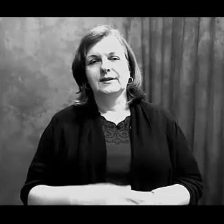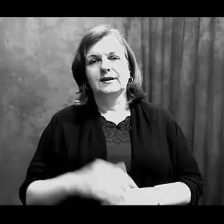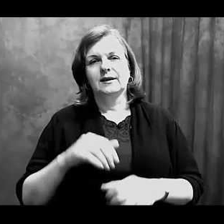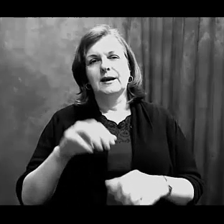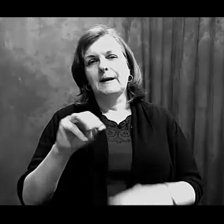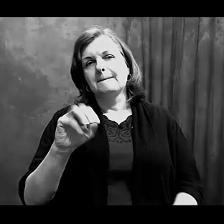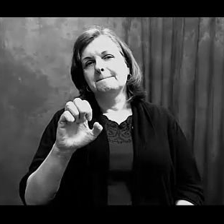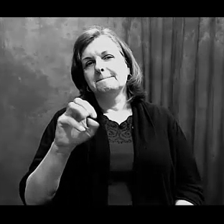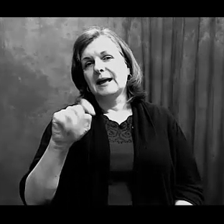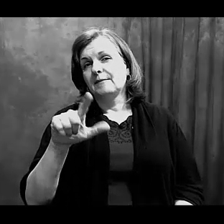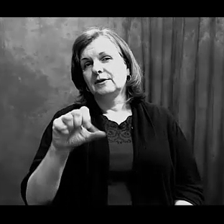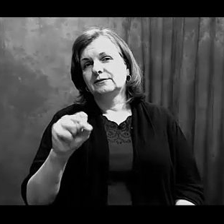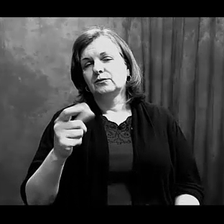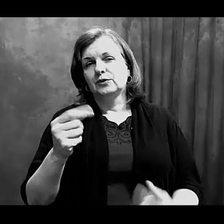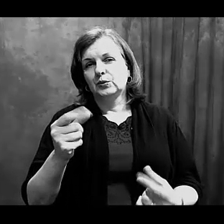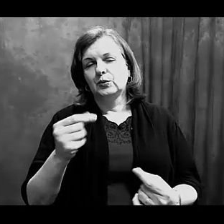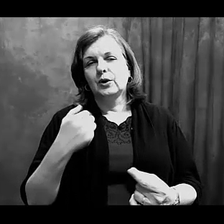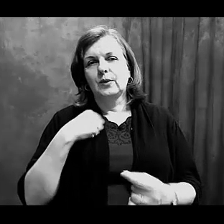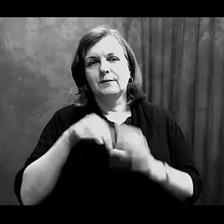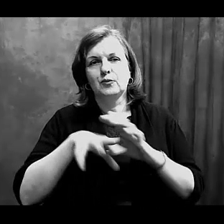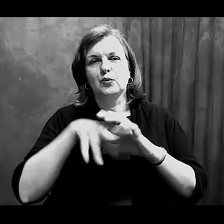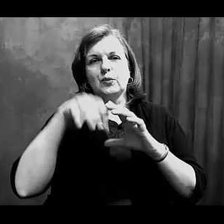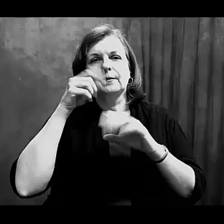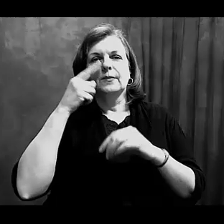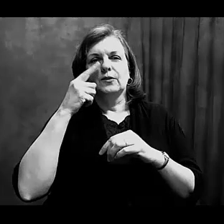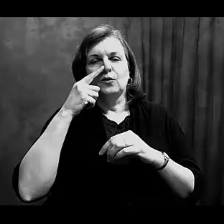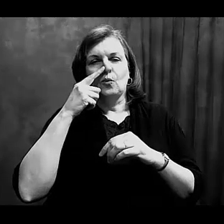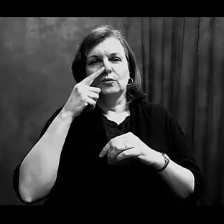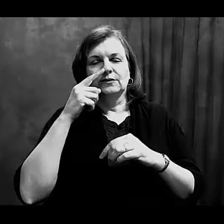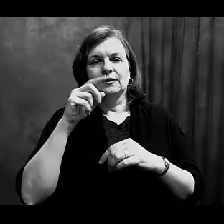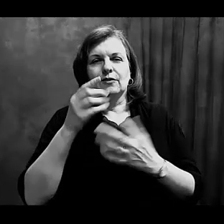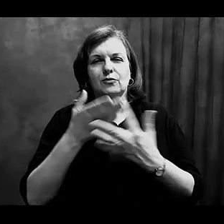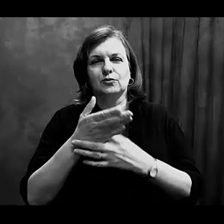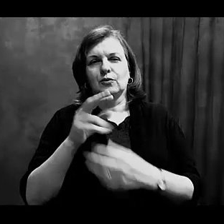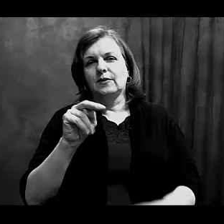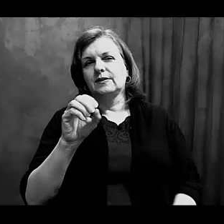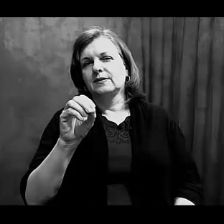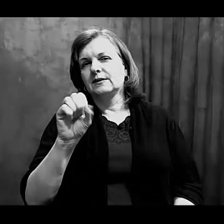you you're supposed to breathe in and out through your nose